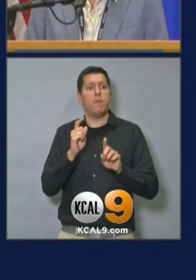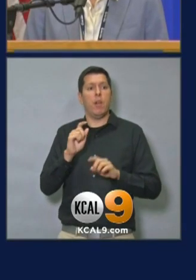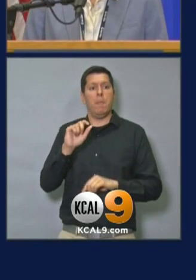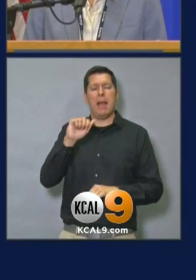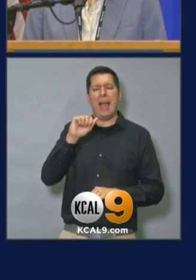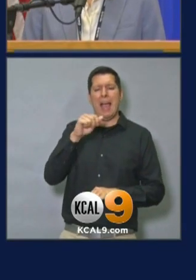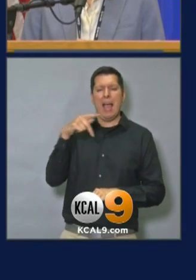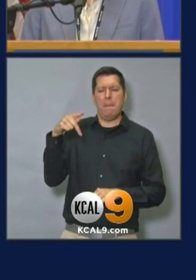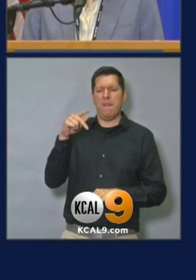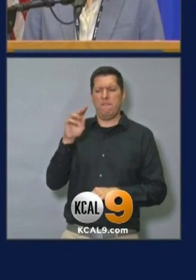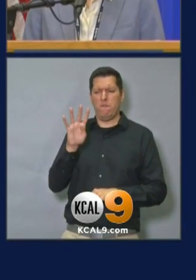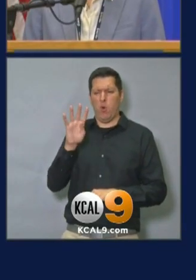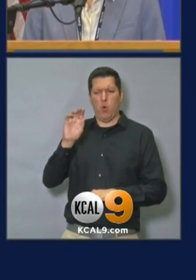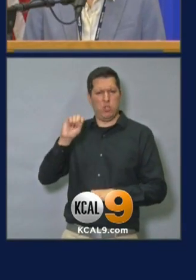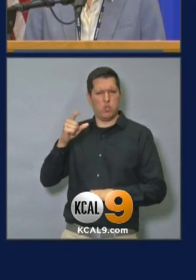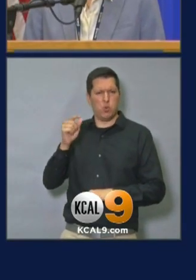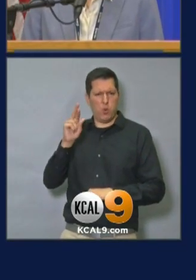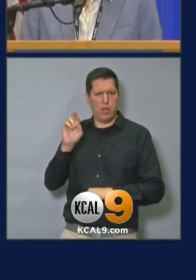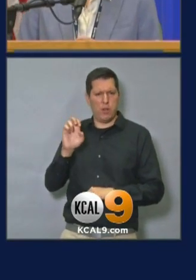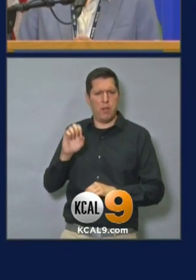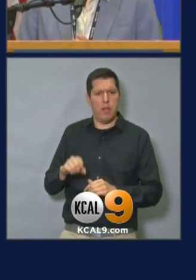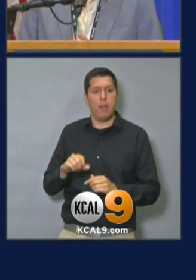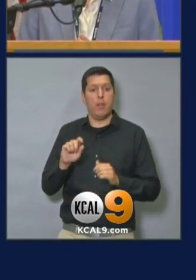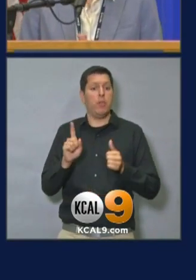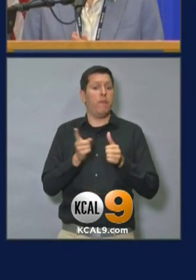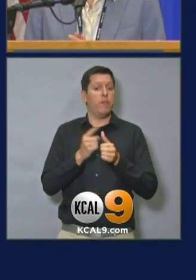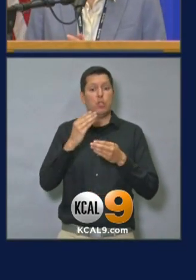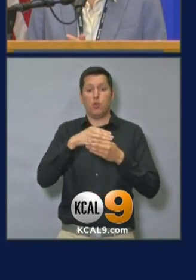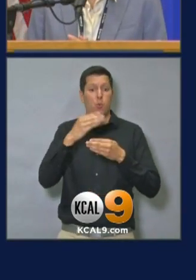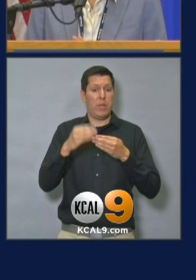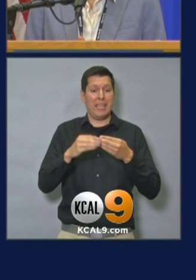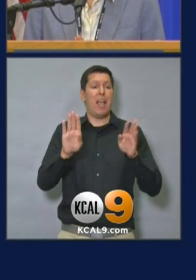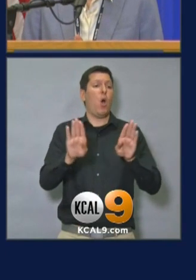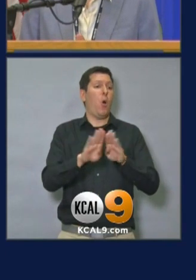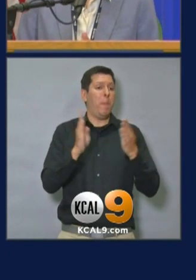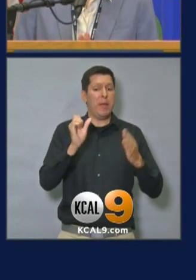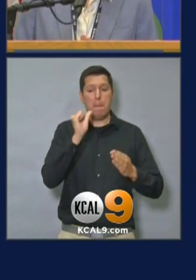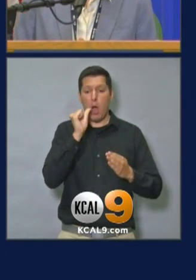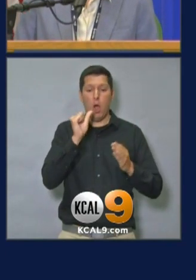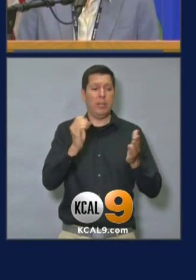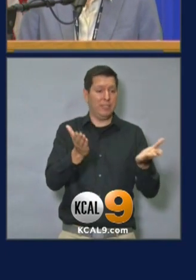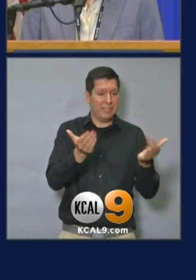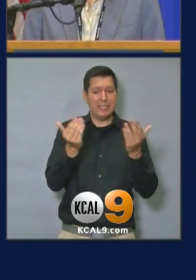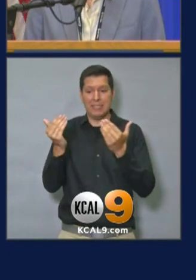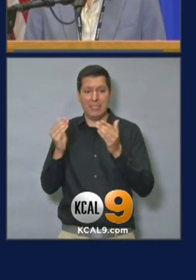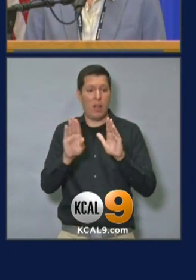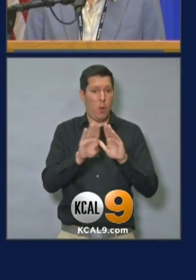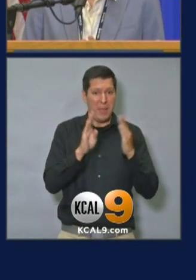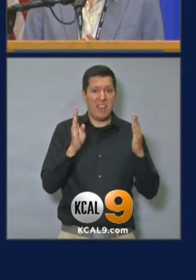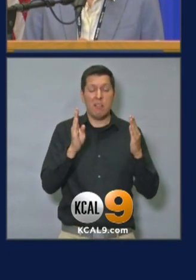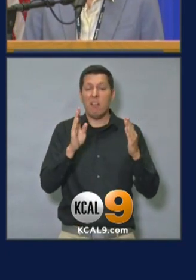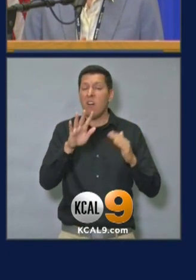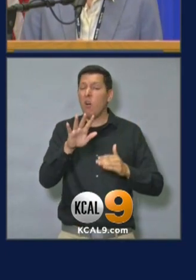AND INDIVIDUALS 3 - 4 WEEKS AGO. THEN TO USE CHARTS SHOWING AS MANY AS 44% OF BUSINESSES NOW OPEN ARE NOT COMPLAINED TO THE REGULATIONS. AND SHE SAID THE.